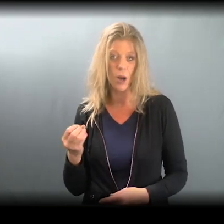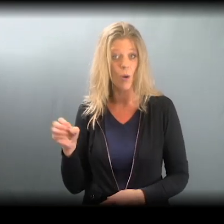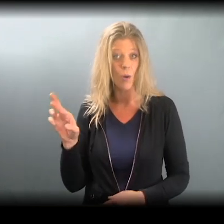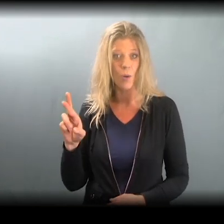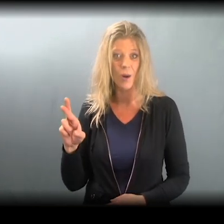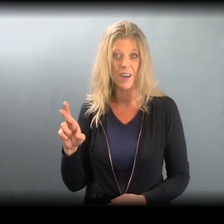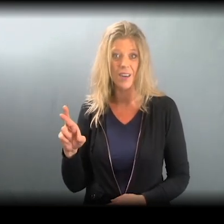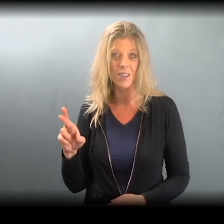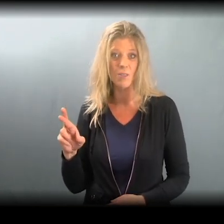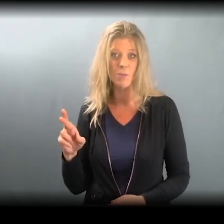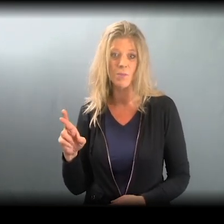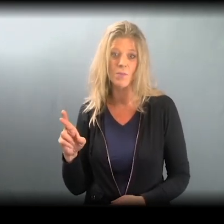or -